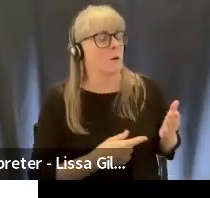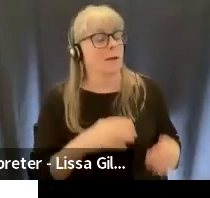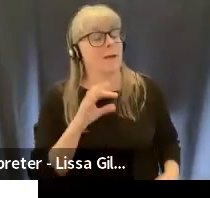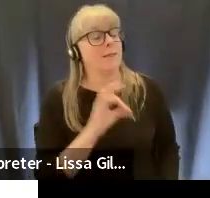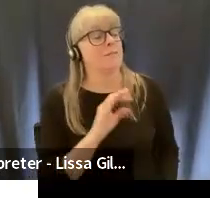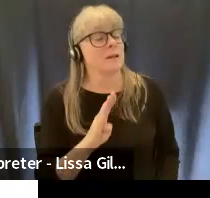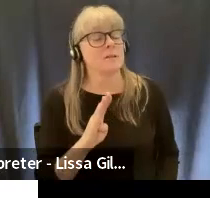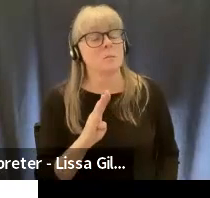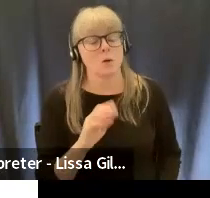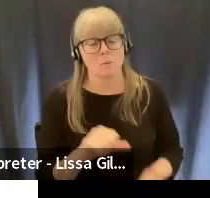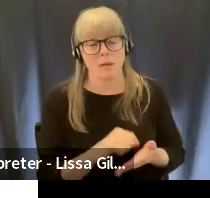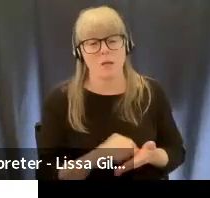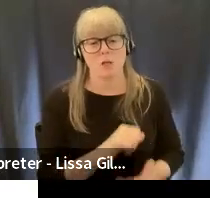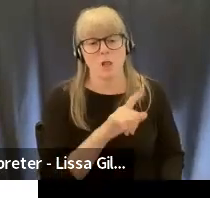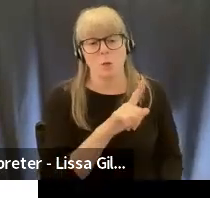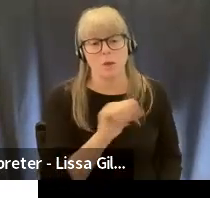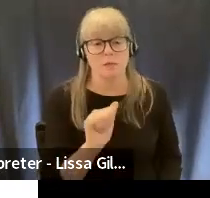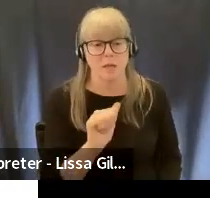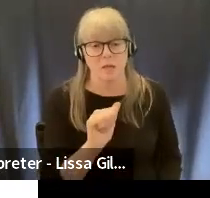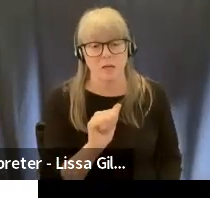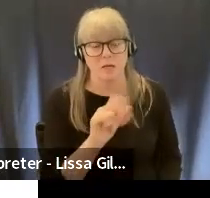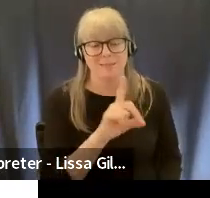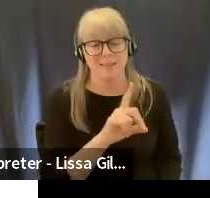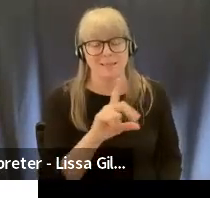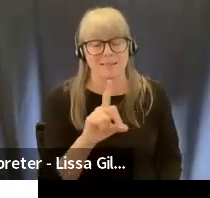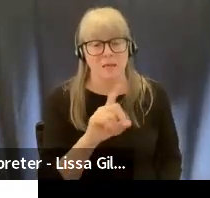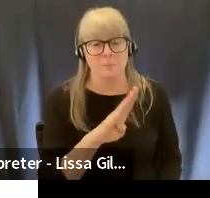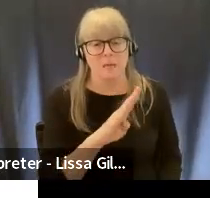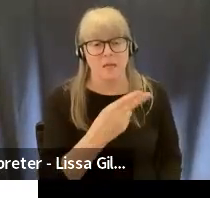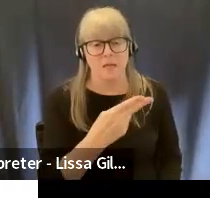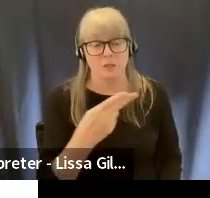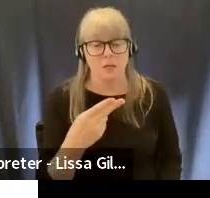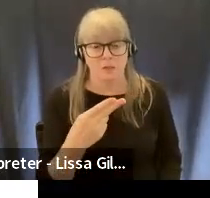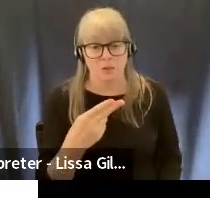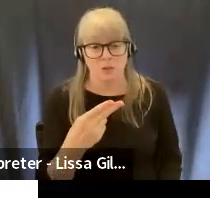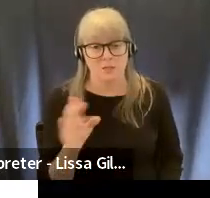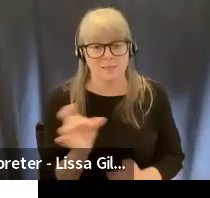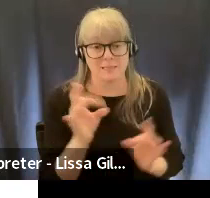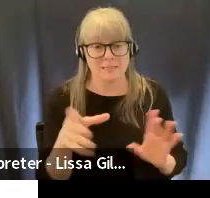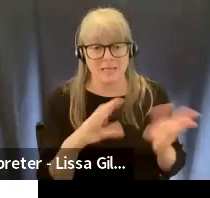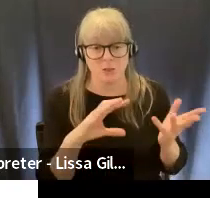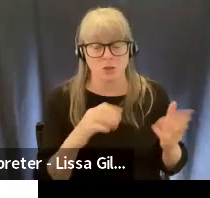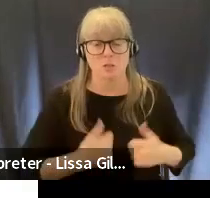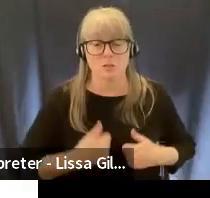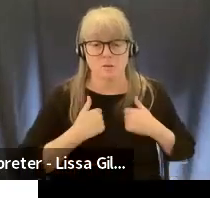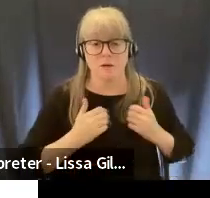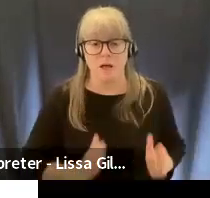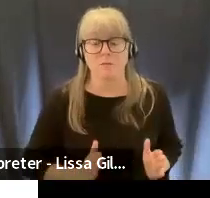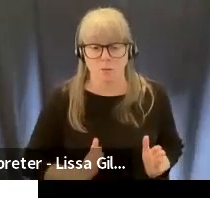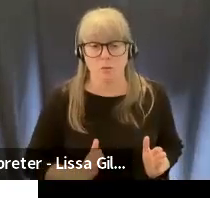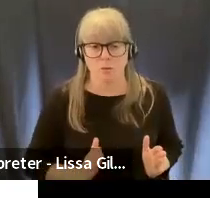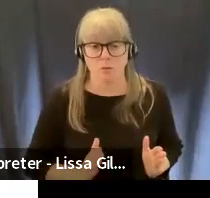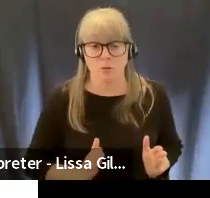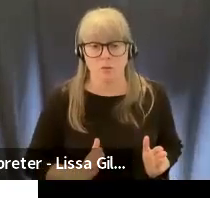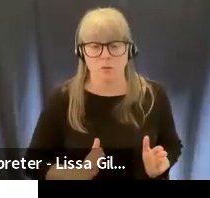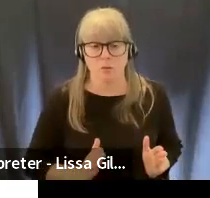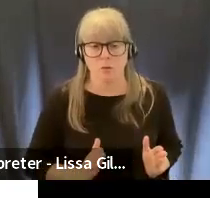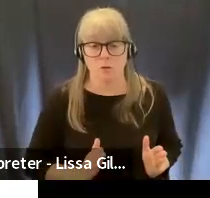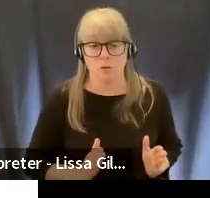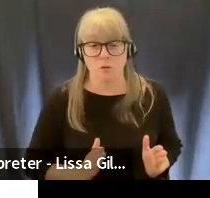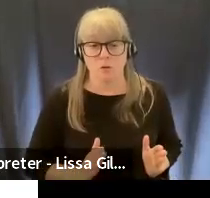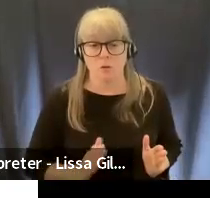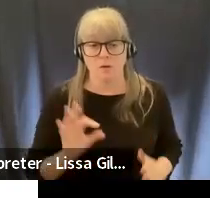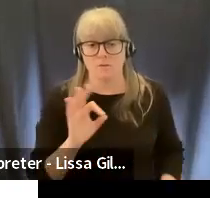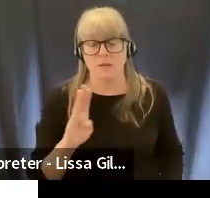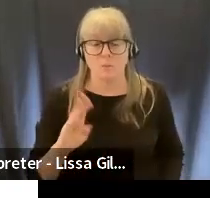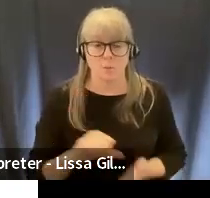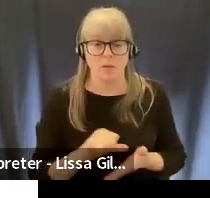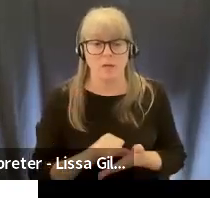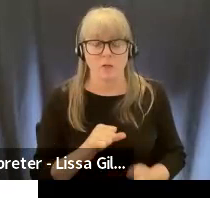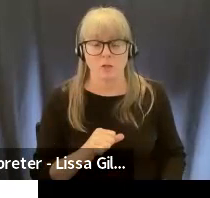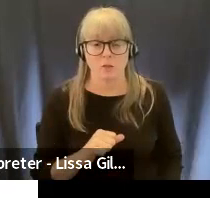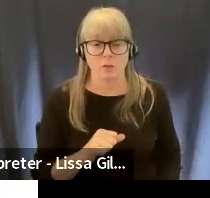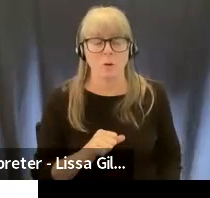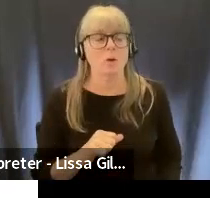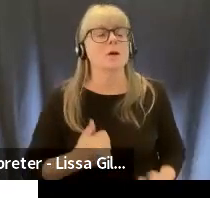Hh. Disaster survivors.